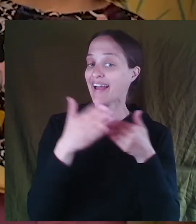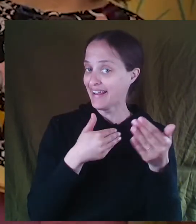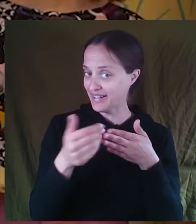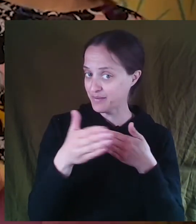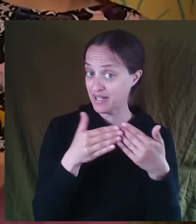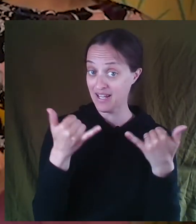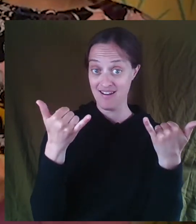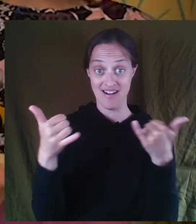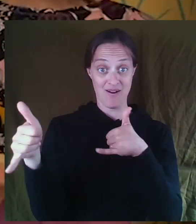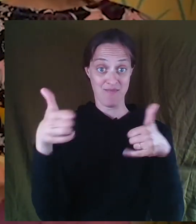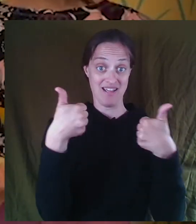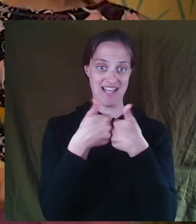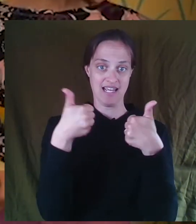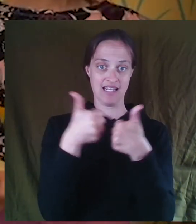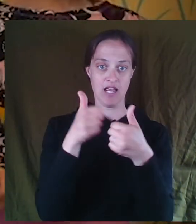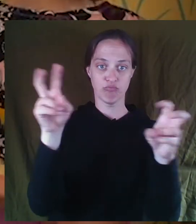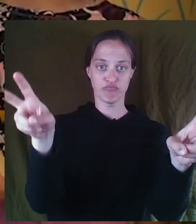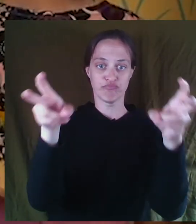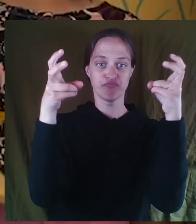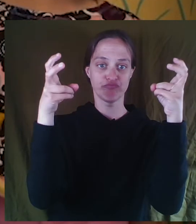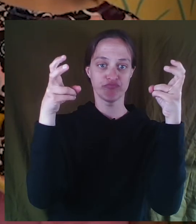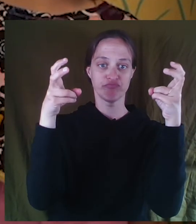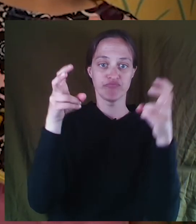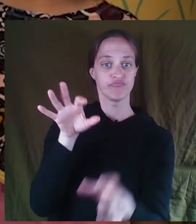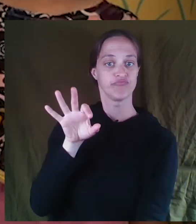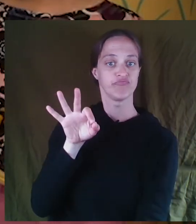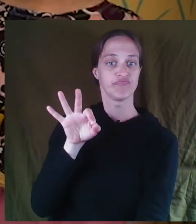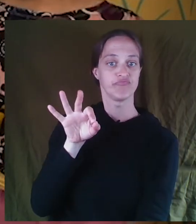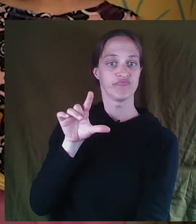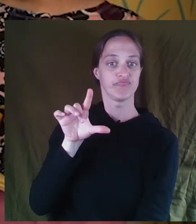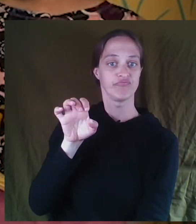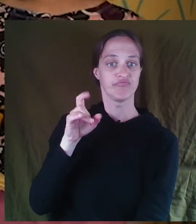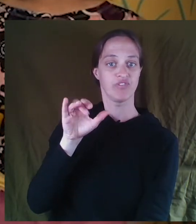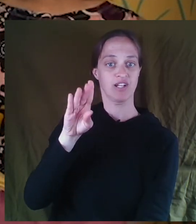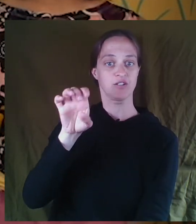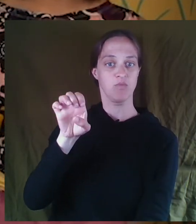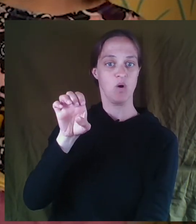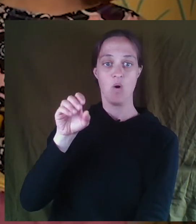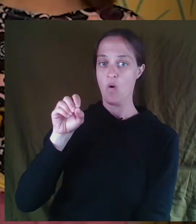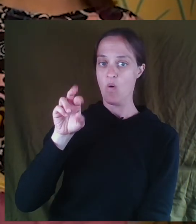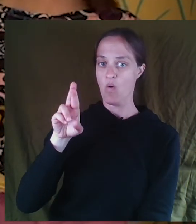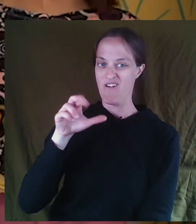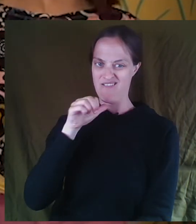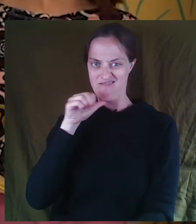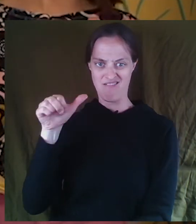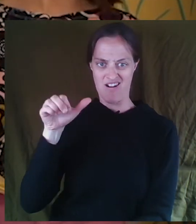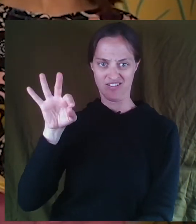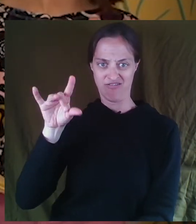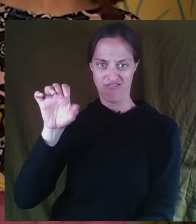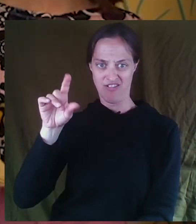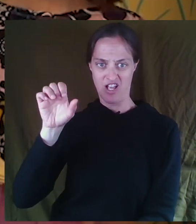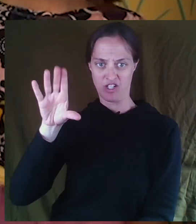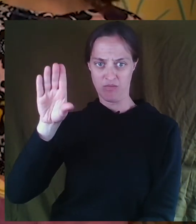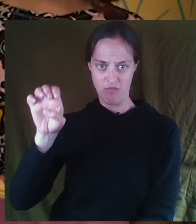Anyway, now we're gonna play a game I like to call flexible or not flexible.